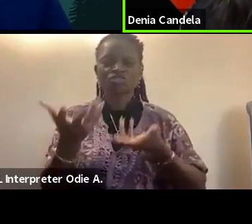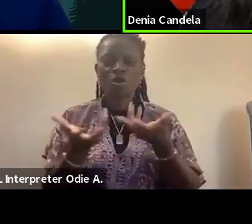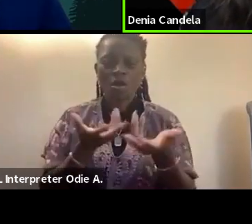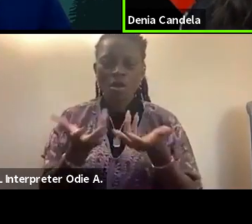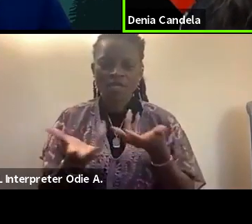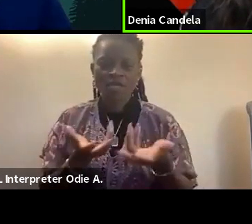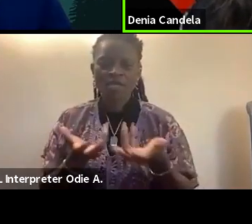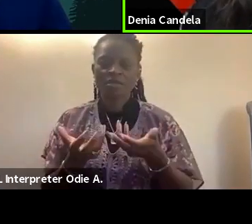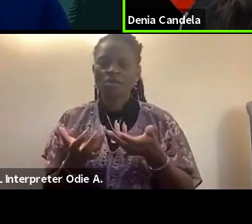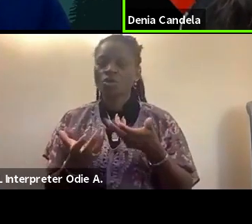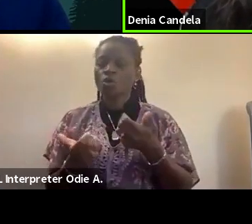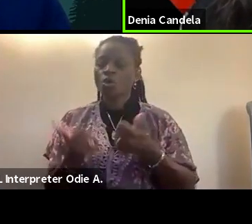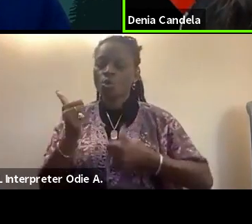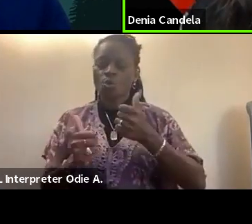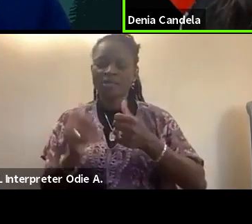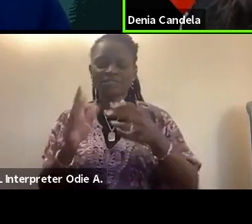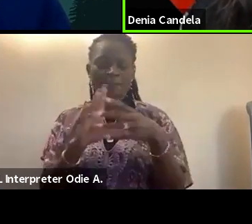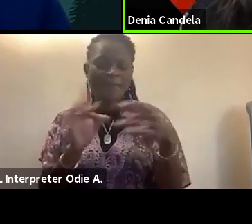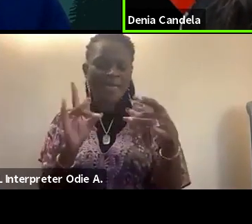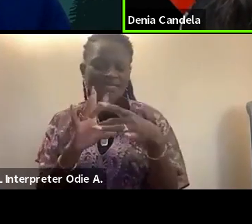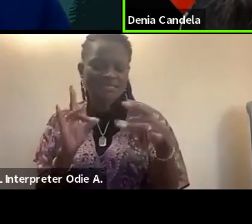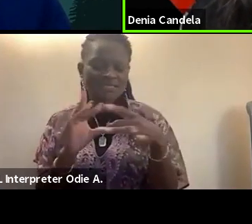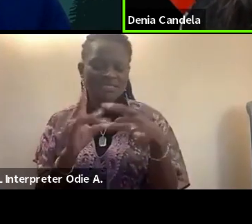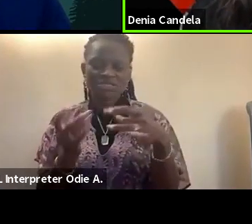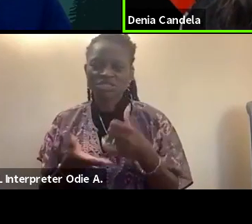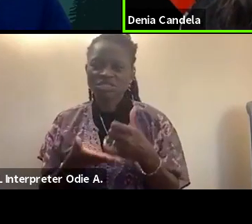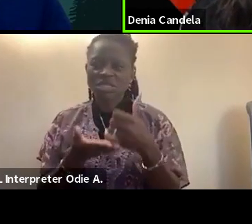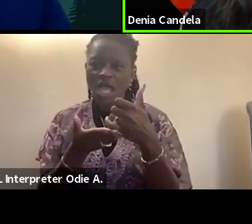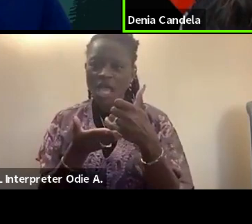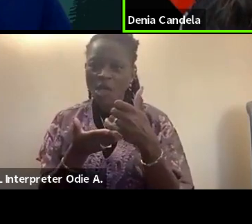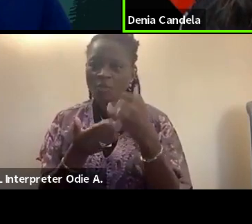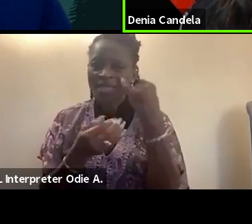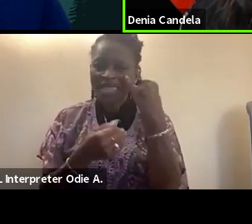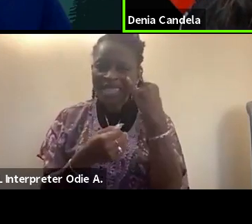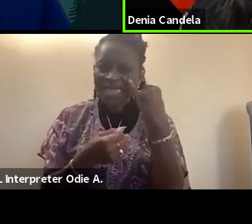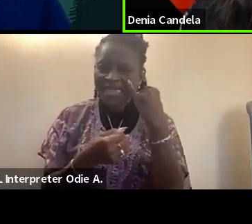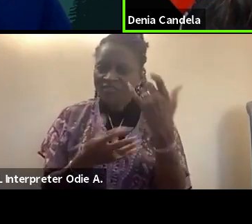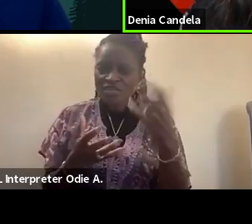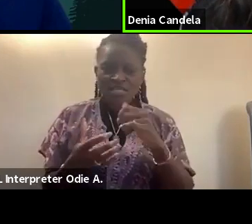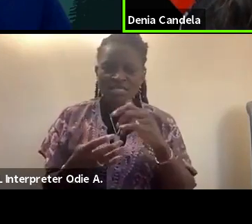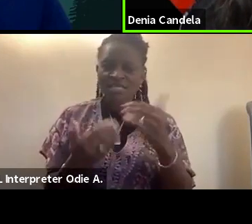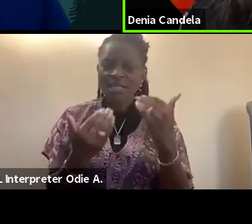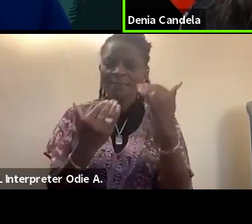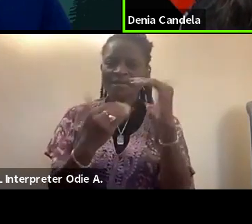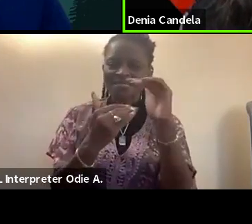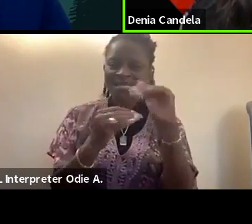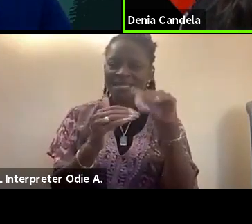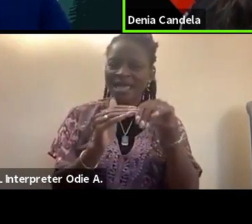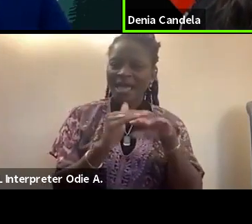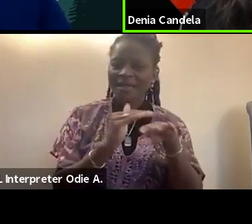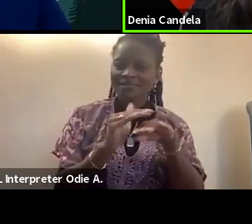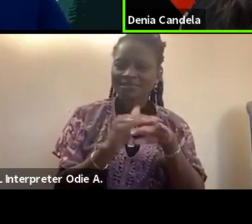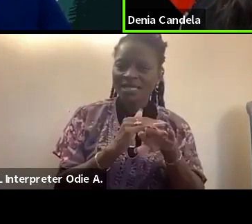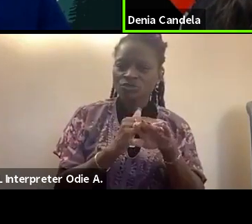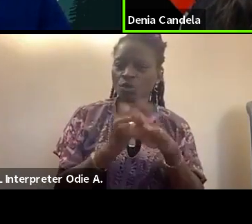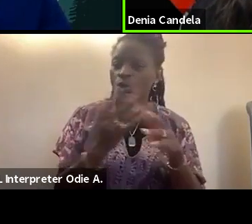messages are more helpful to communities who have the least access to information. What is it important for us to talk about?